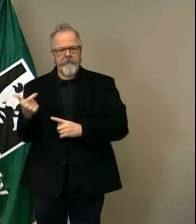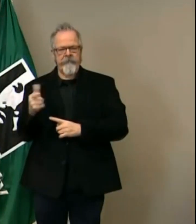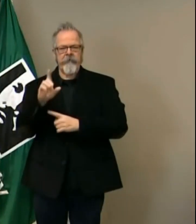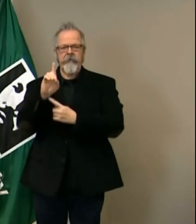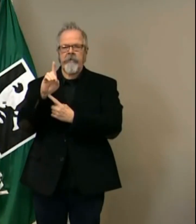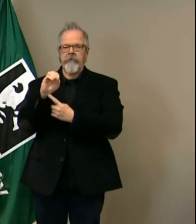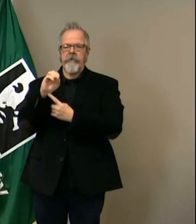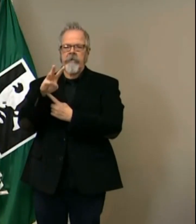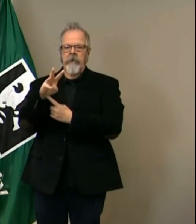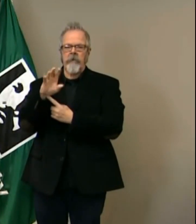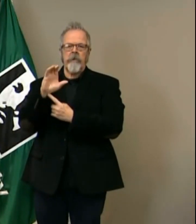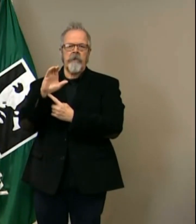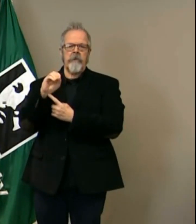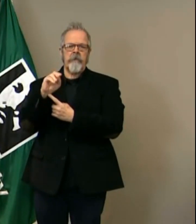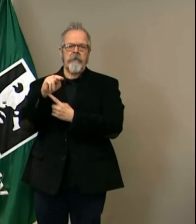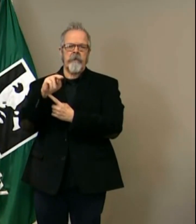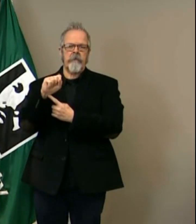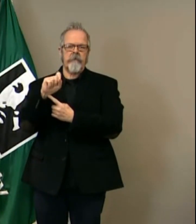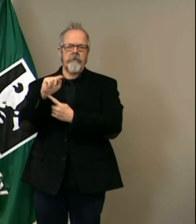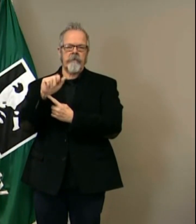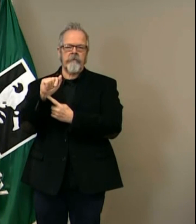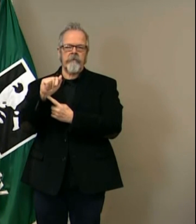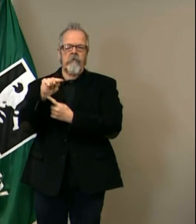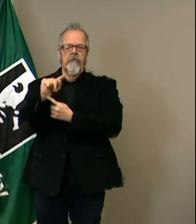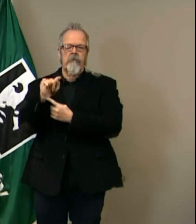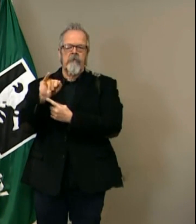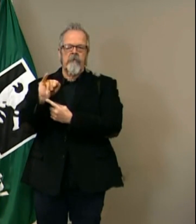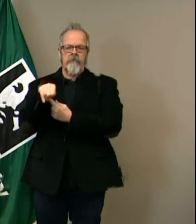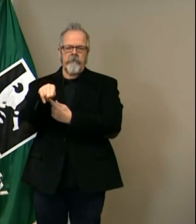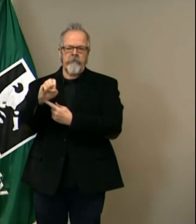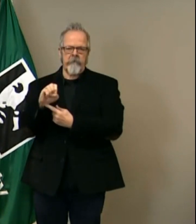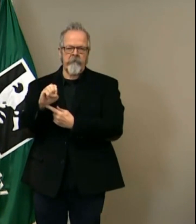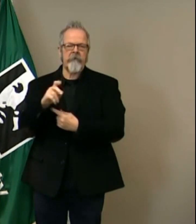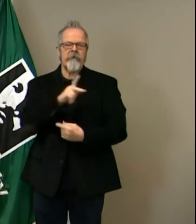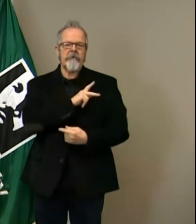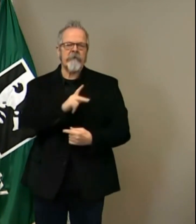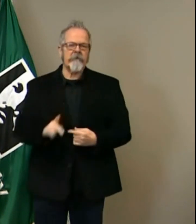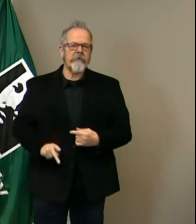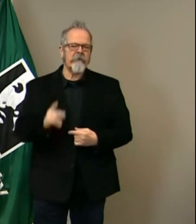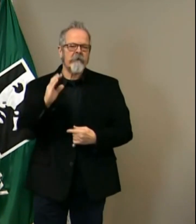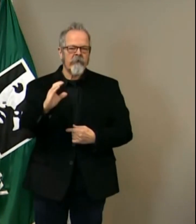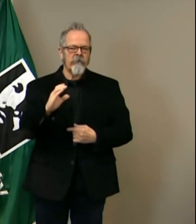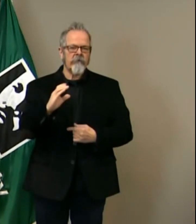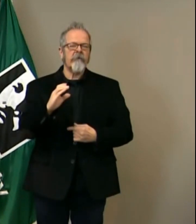thank you James good morning as we begin another week of